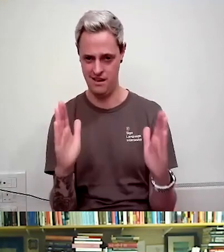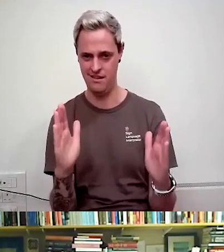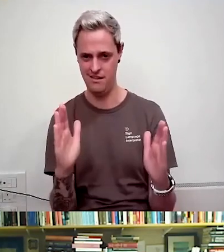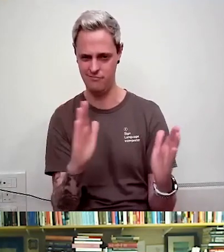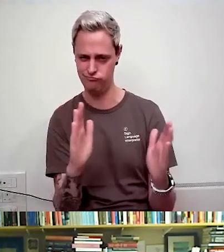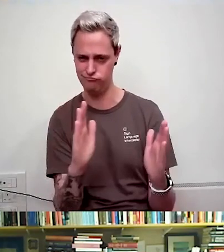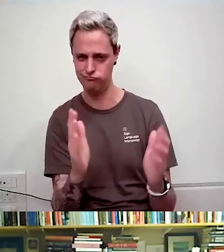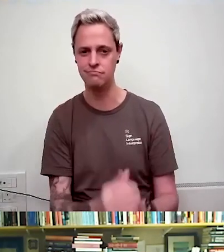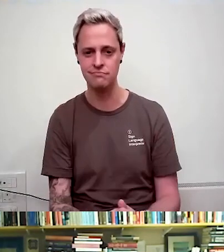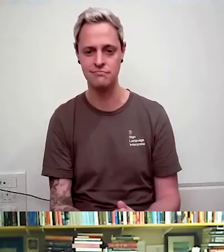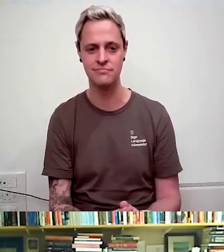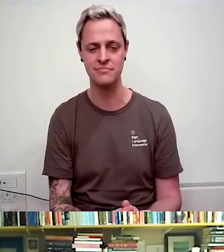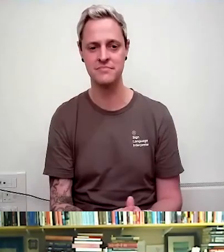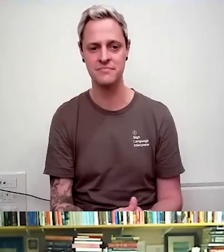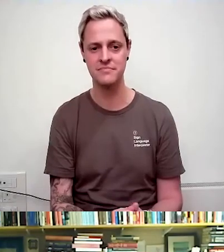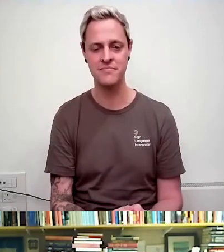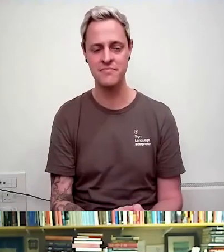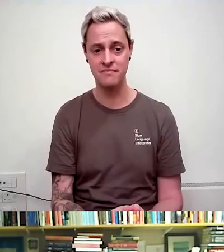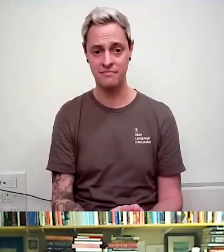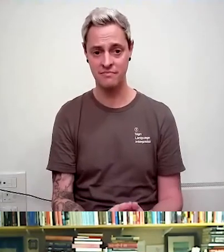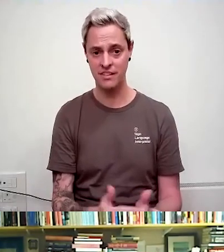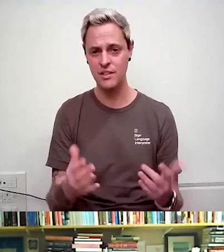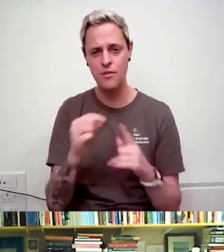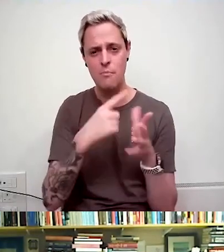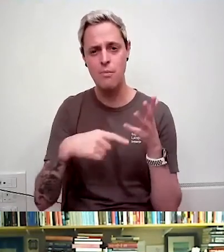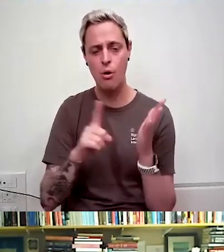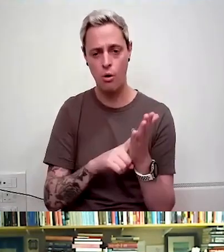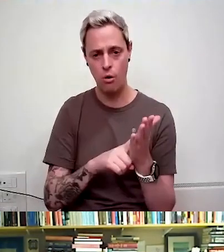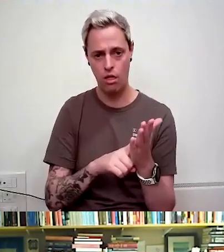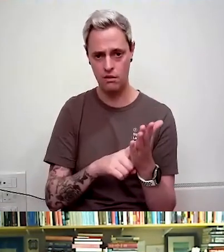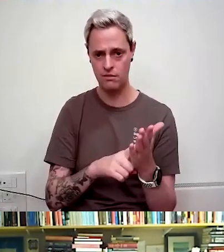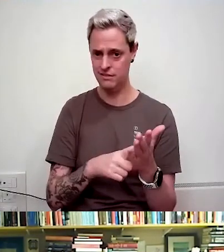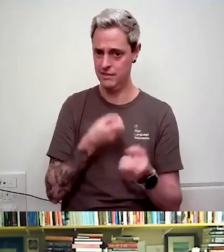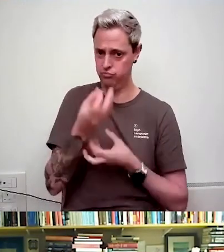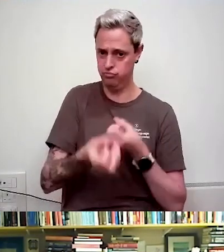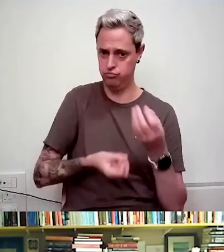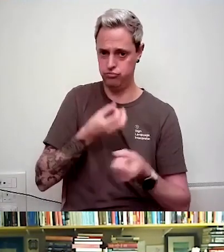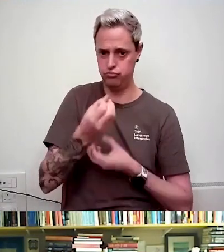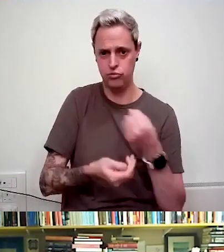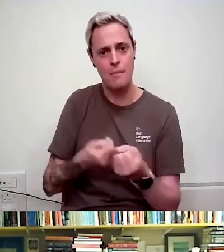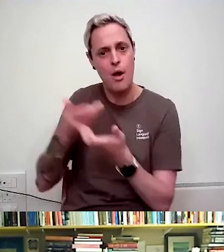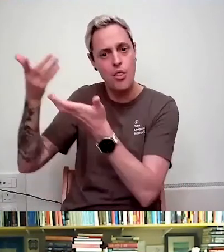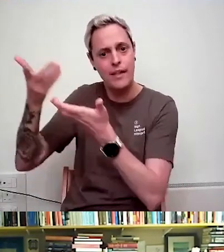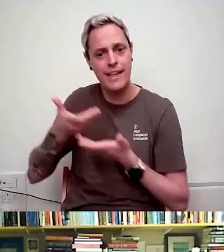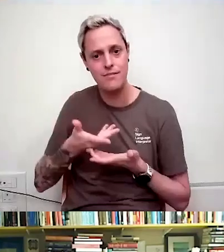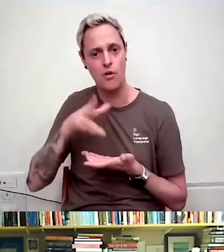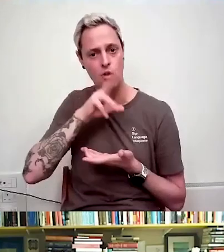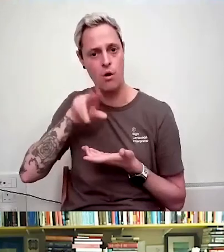where there's a lot of stuff Paul says about the gift of tongues